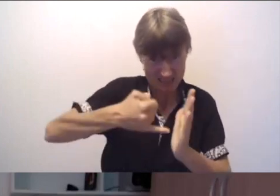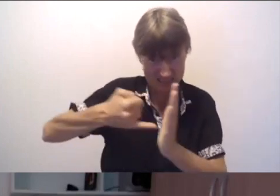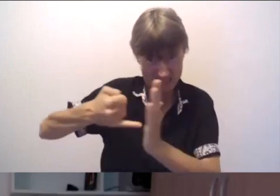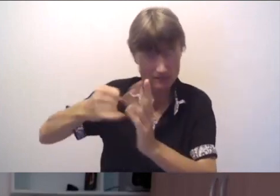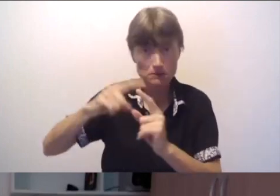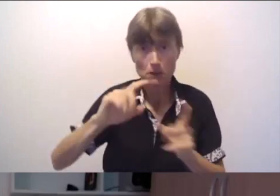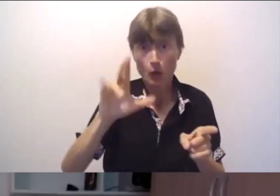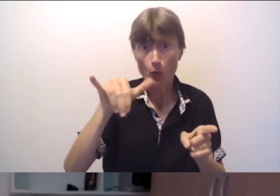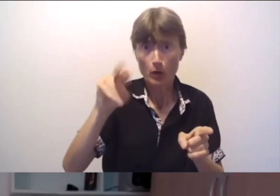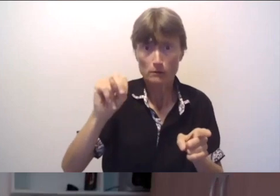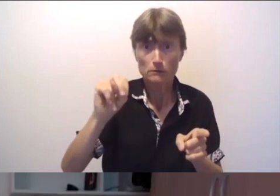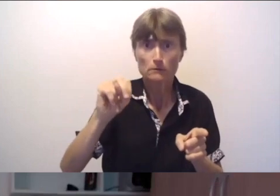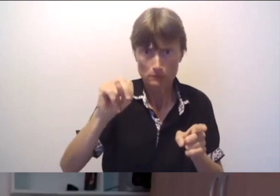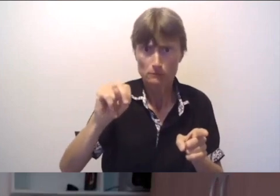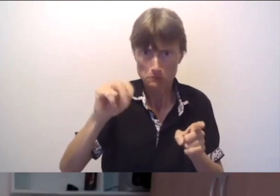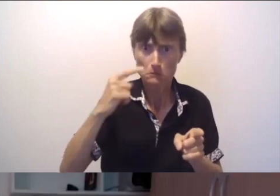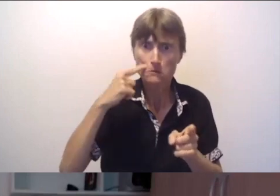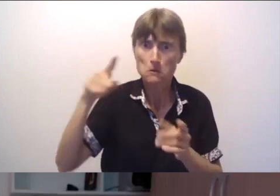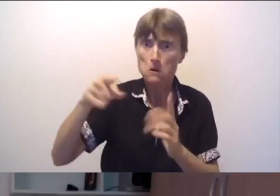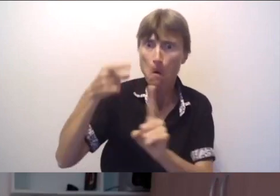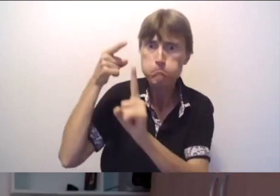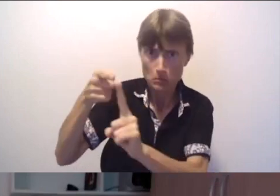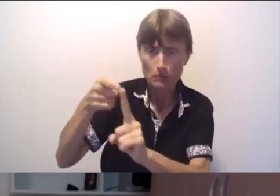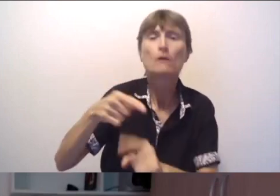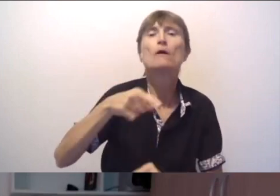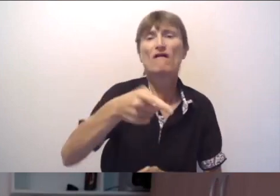he was invited back to the national film board to work on a film